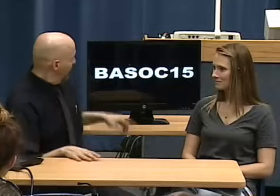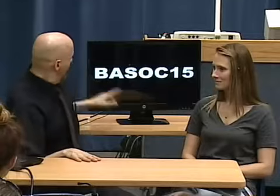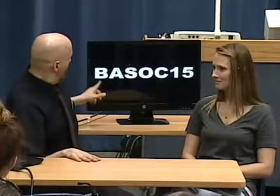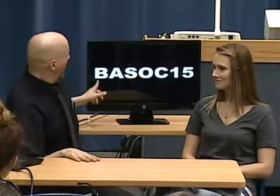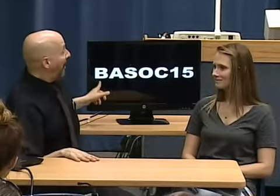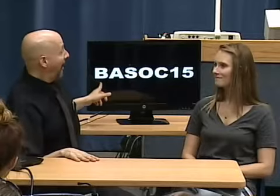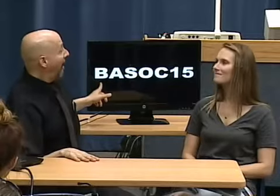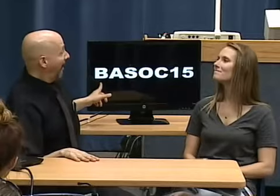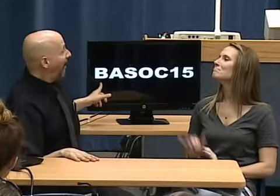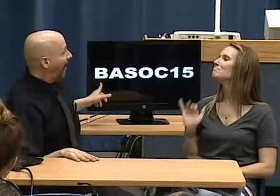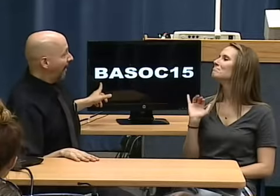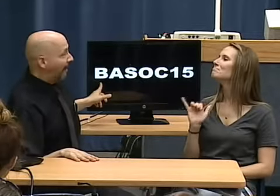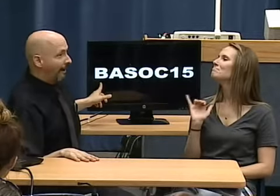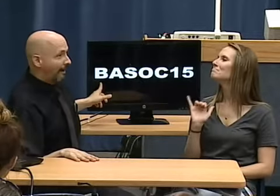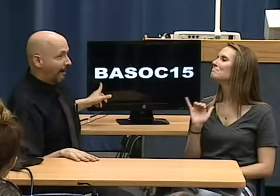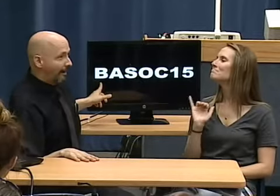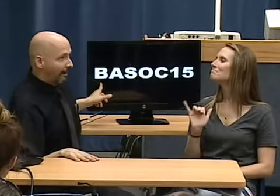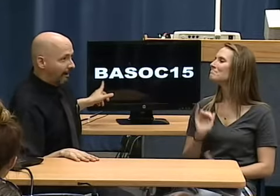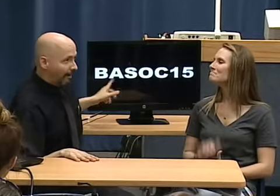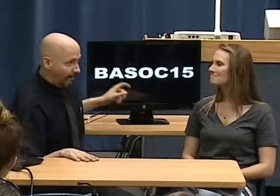Here. Oh, I see.